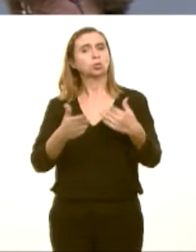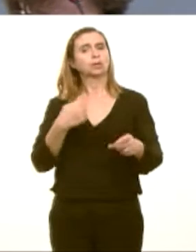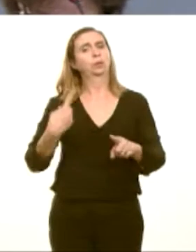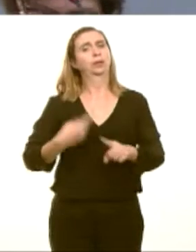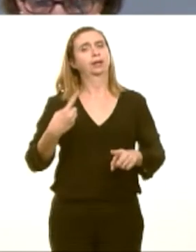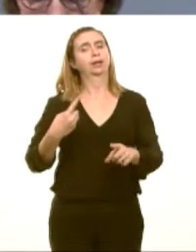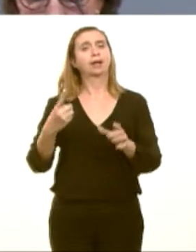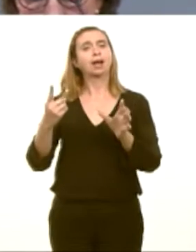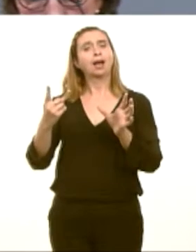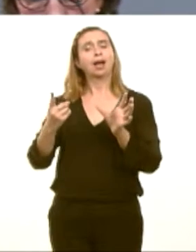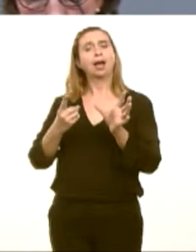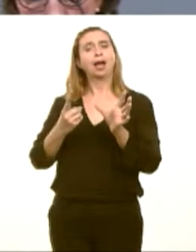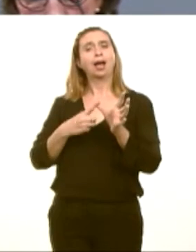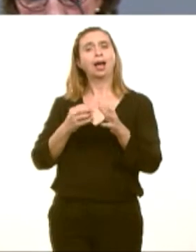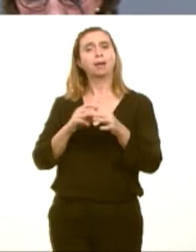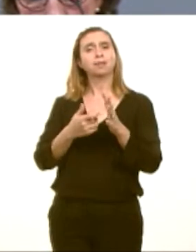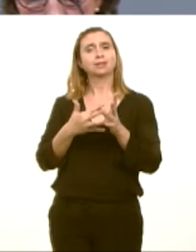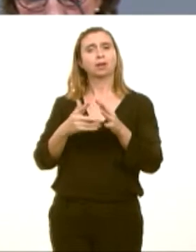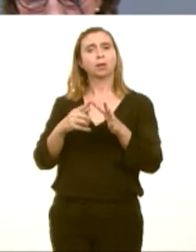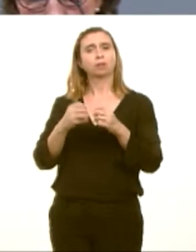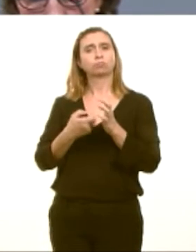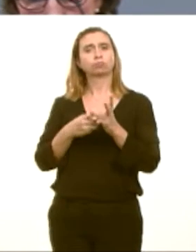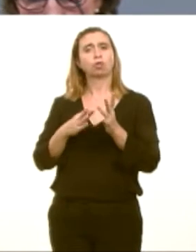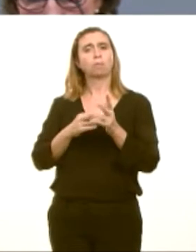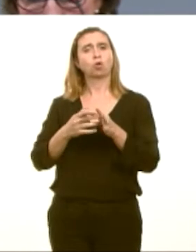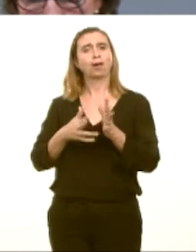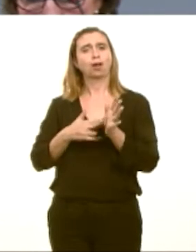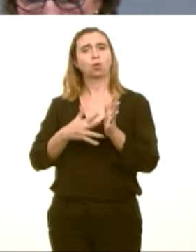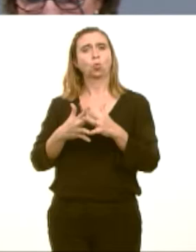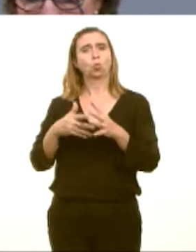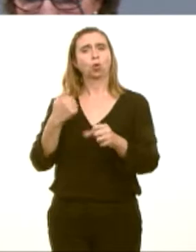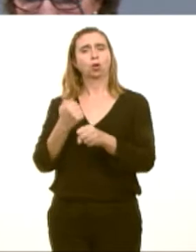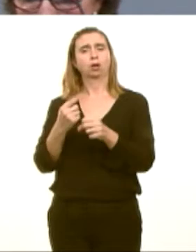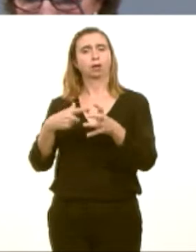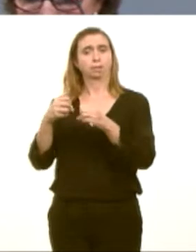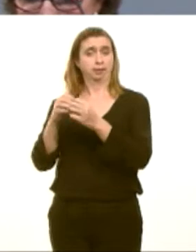Abertawe Bro Morgannwg did have a pretty lamentable record in dealing with complaints, but what